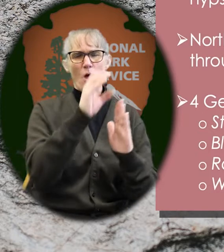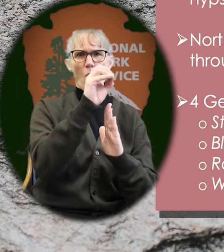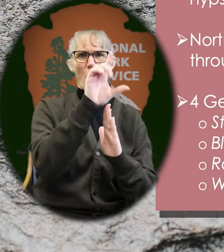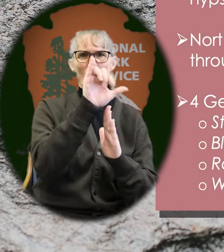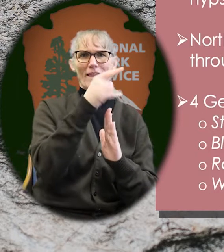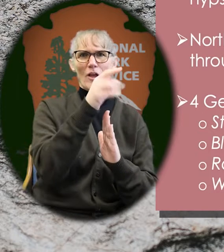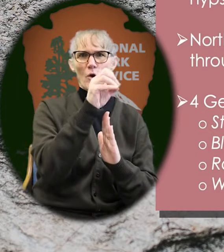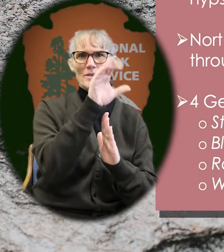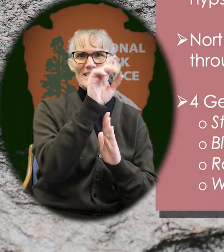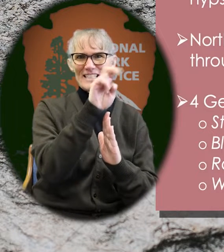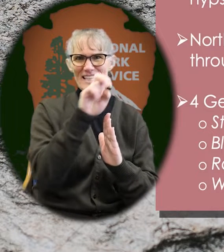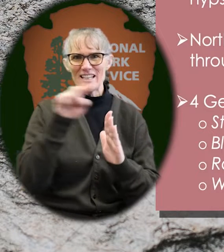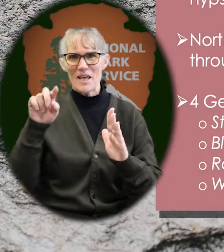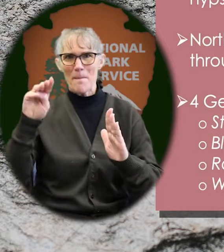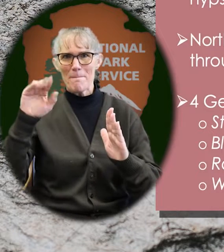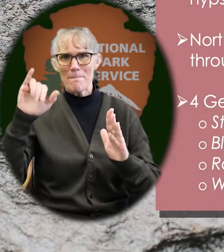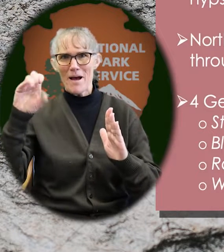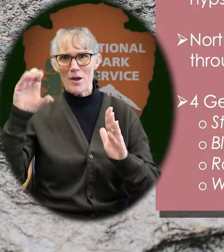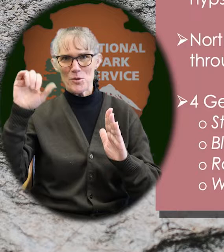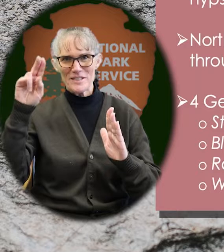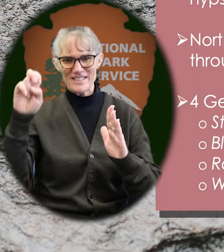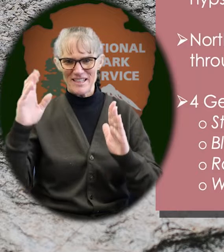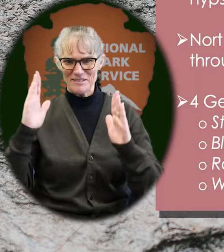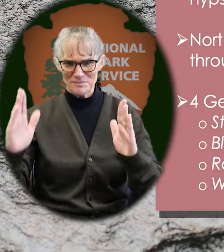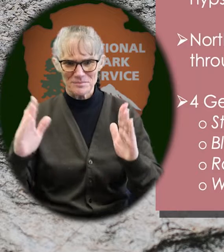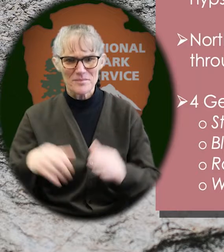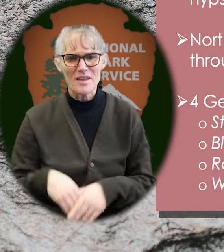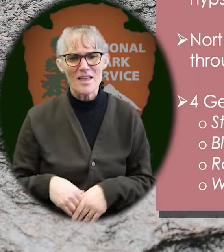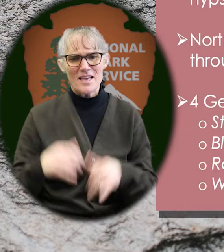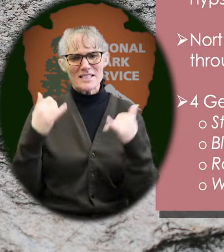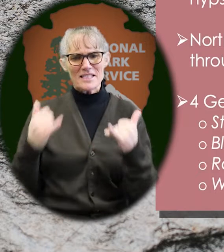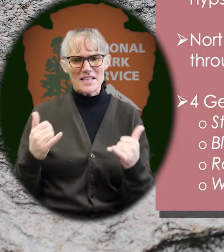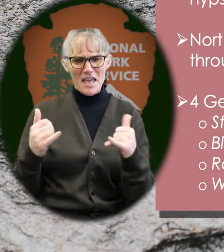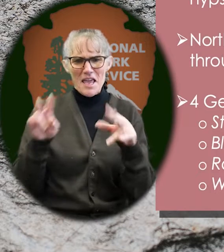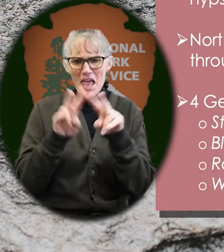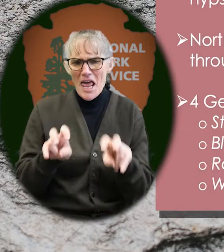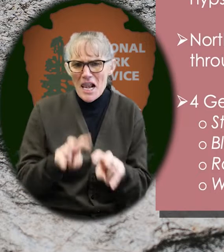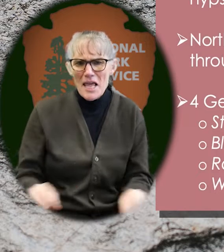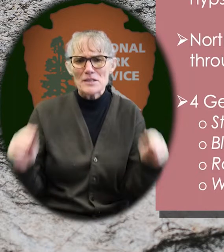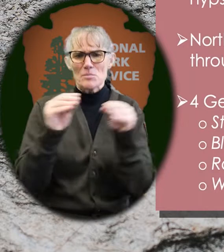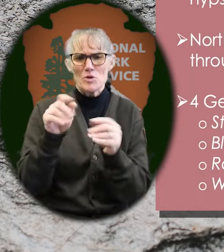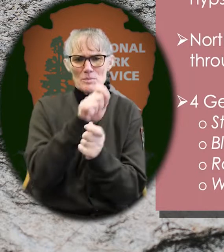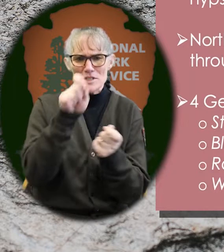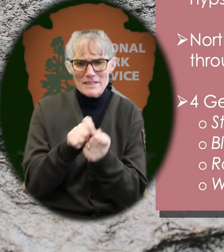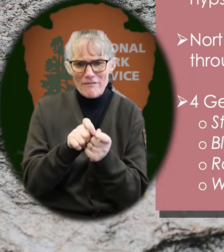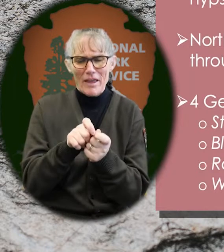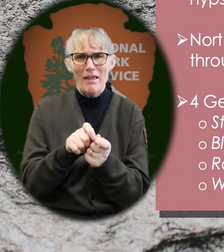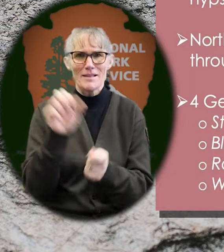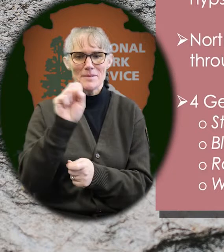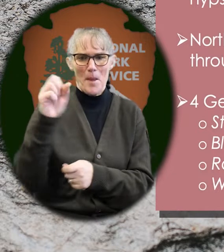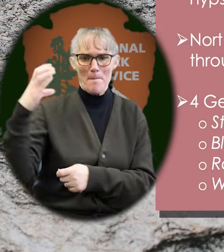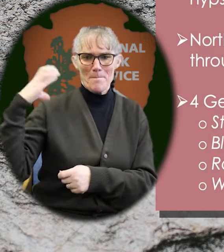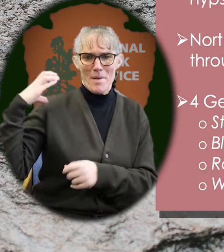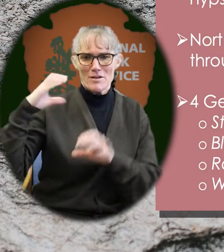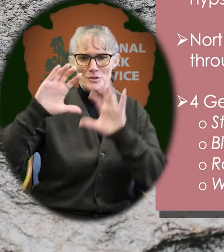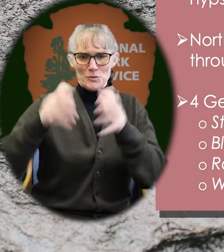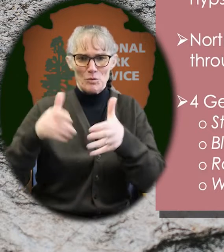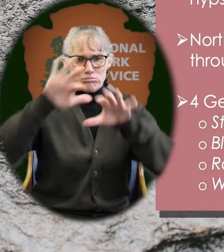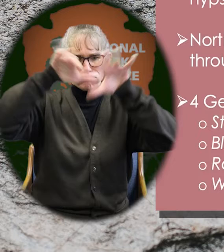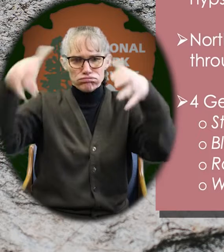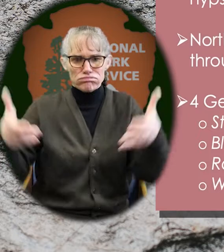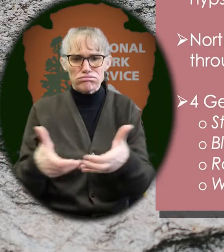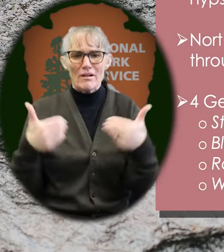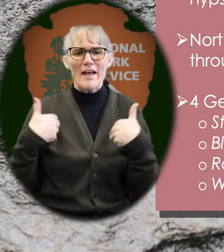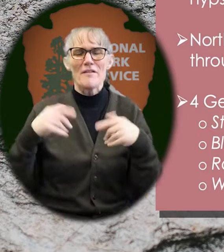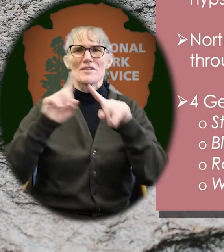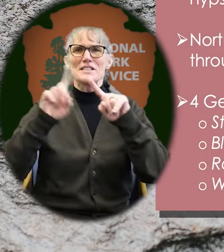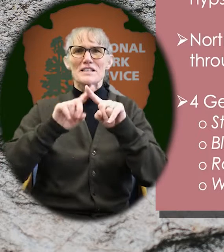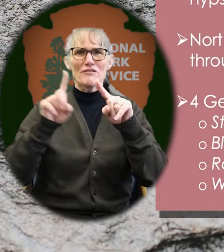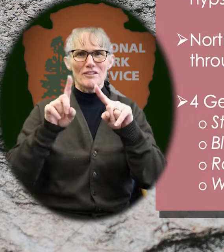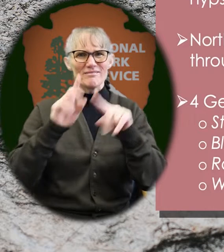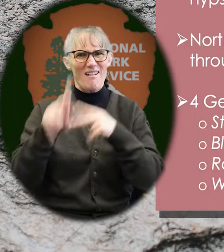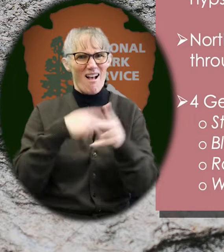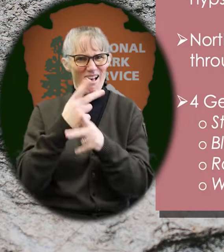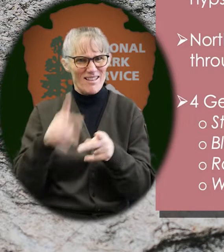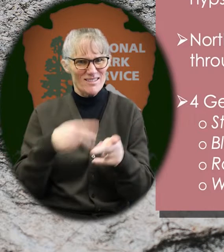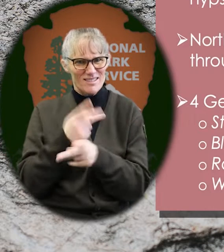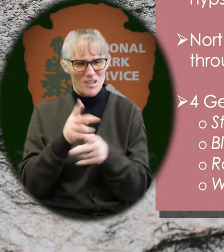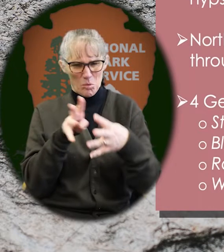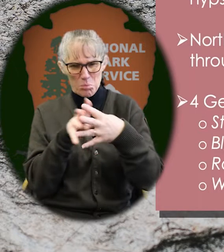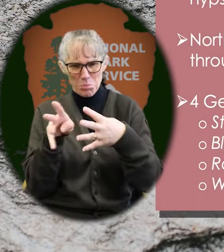And then today, I'm also going to get more specific and look at four genera within uh the tribe Stenomylini which is within the overarching group of the Stenomylines.